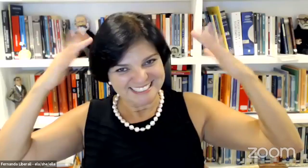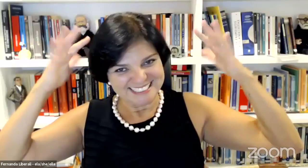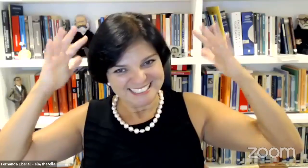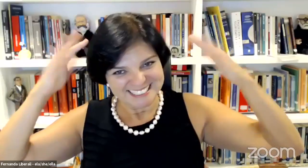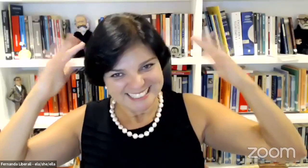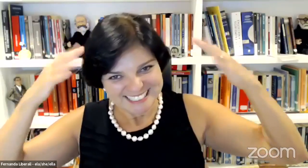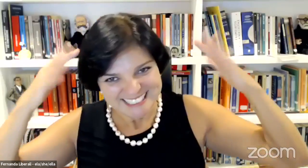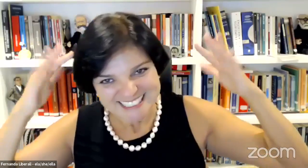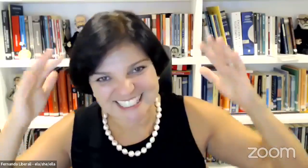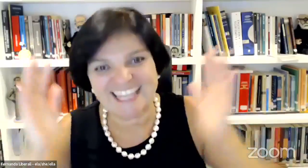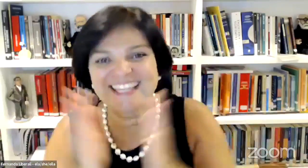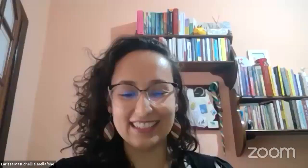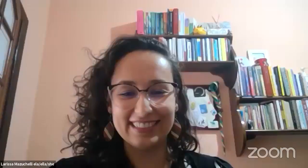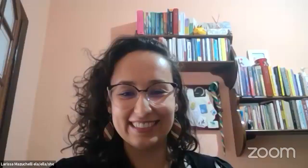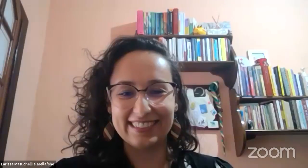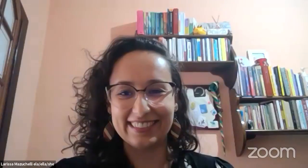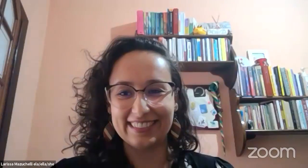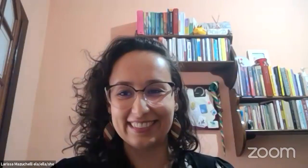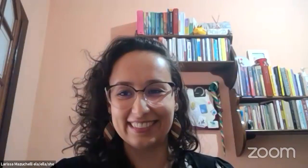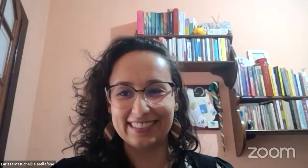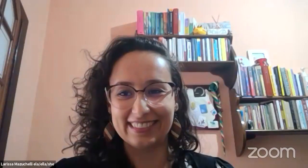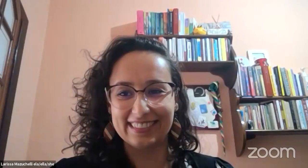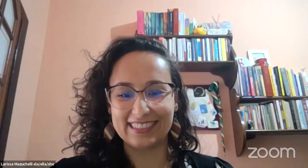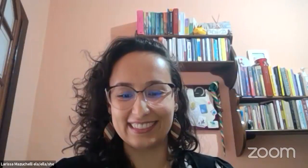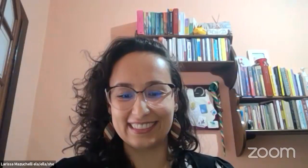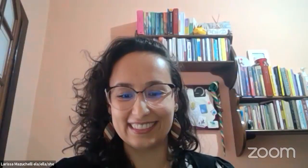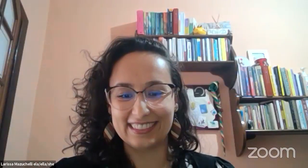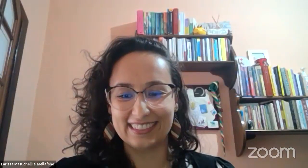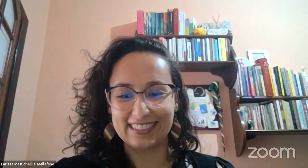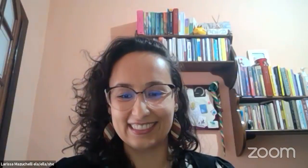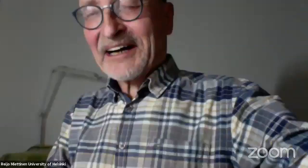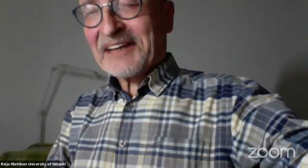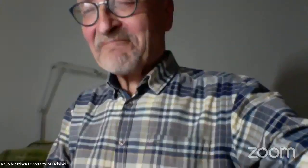of applause for a radio people.